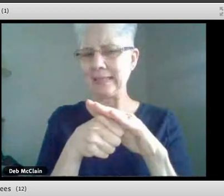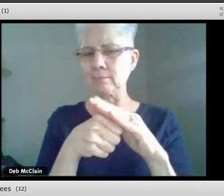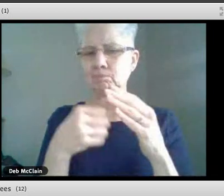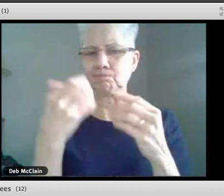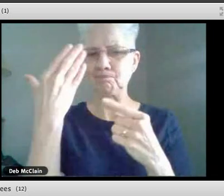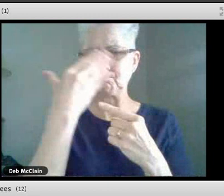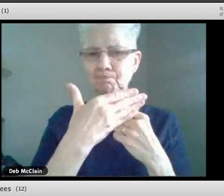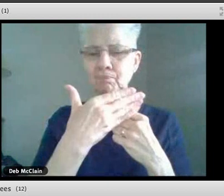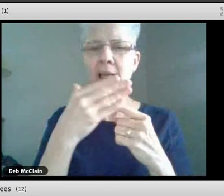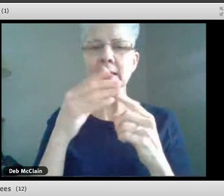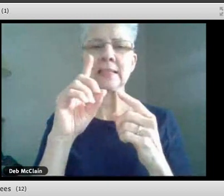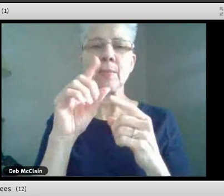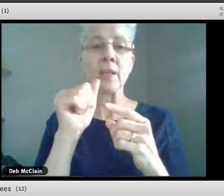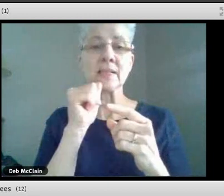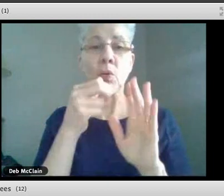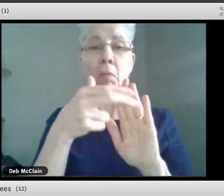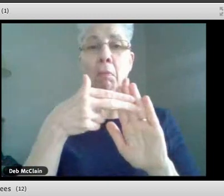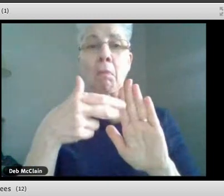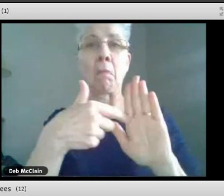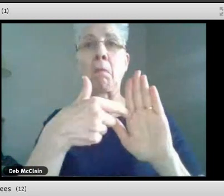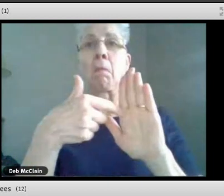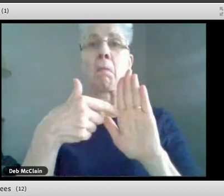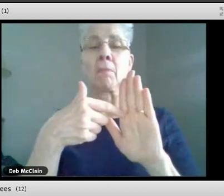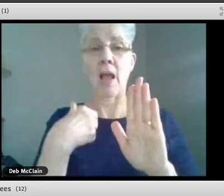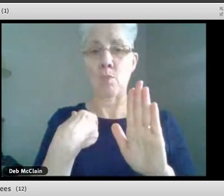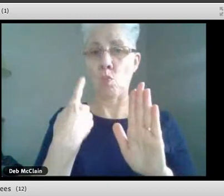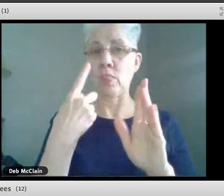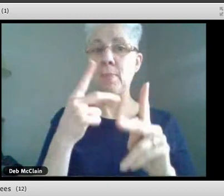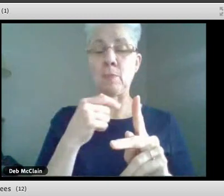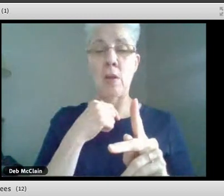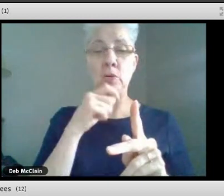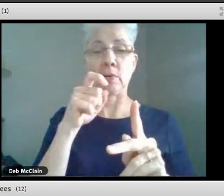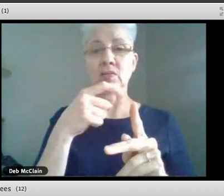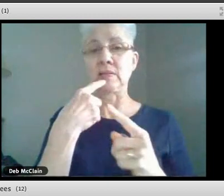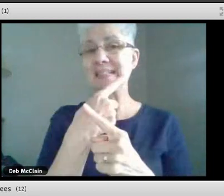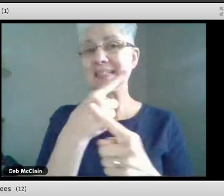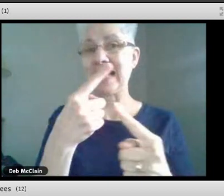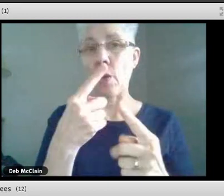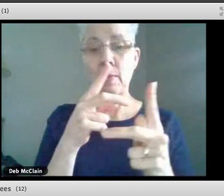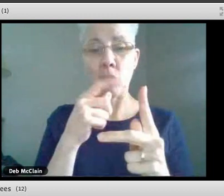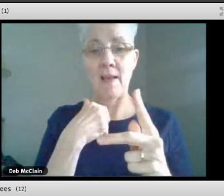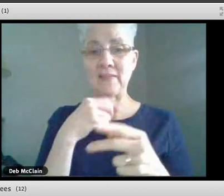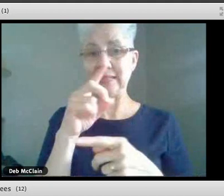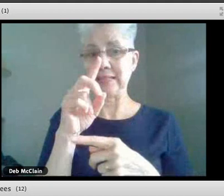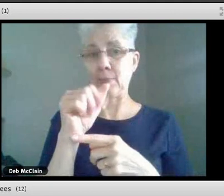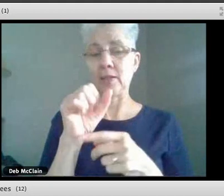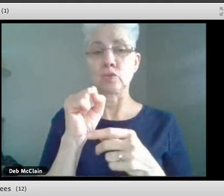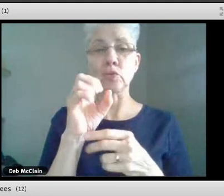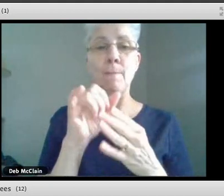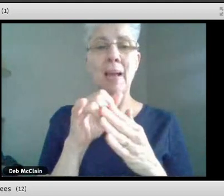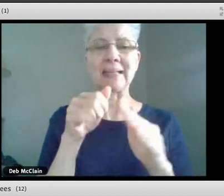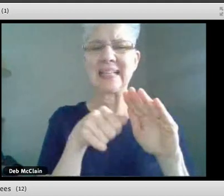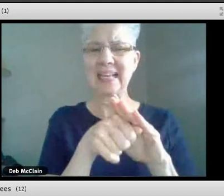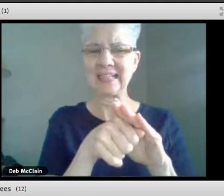that don't necessarily identify. I'm one of those people. I don't necessarily tell everybody that I have a disability, so mine is kind of hidden,